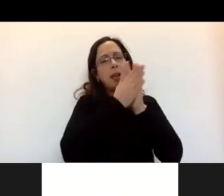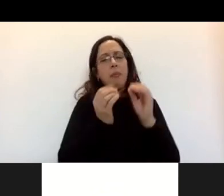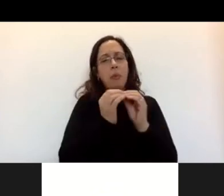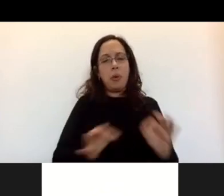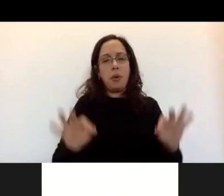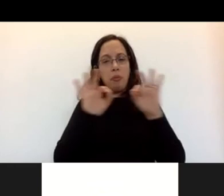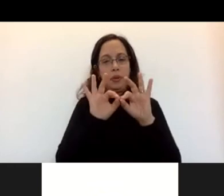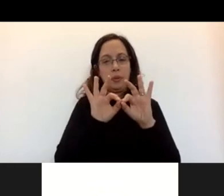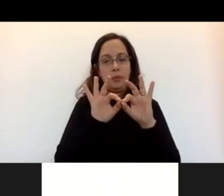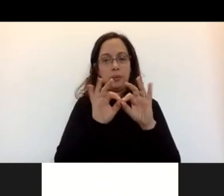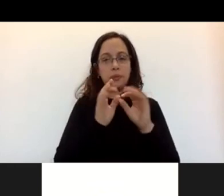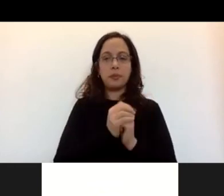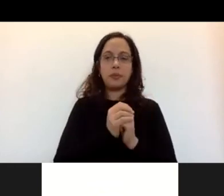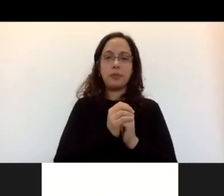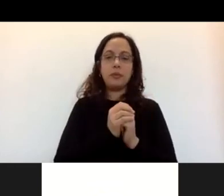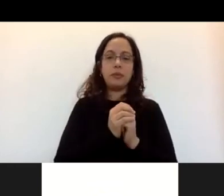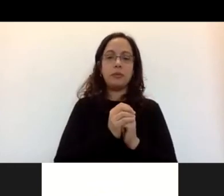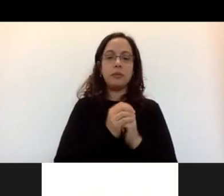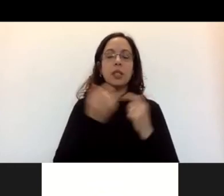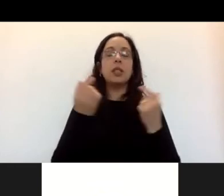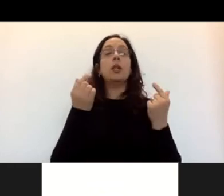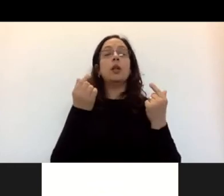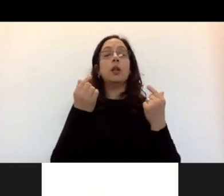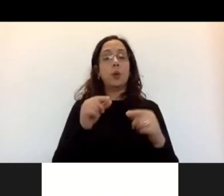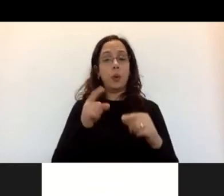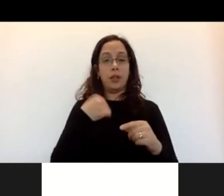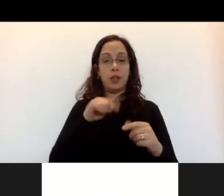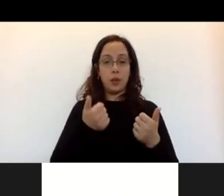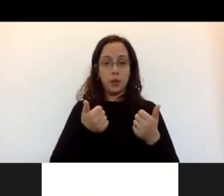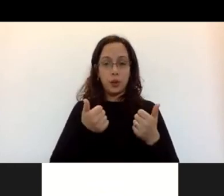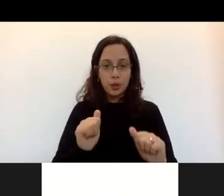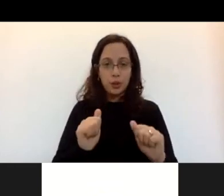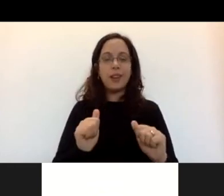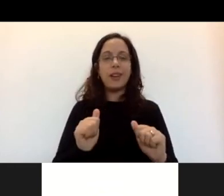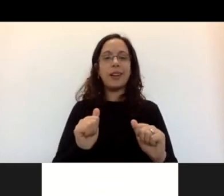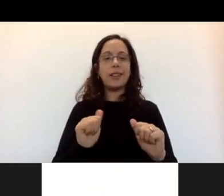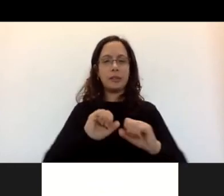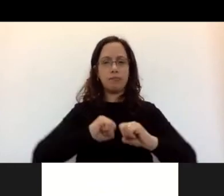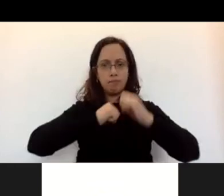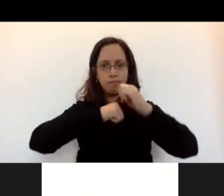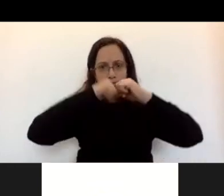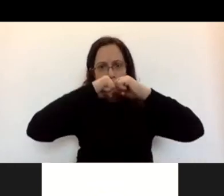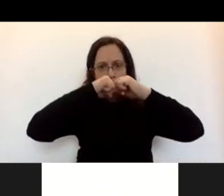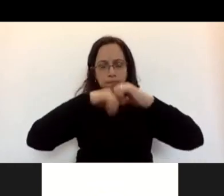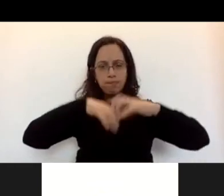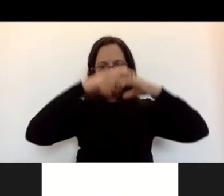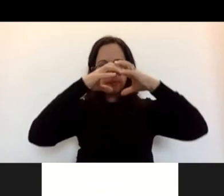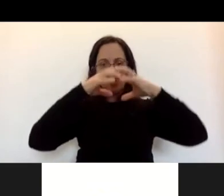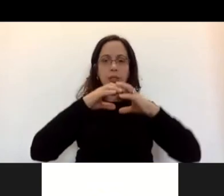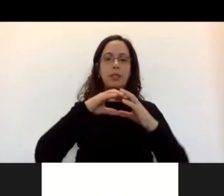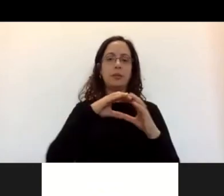when you are constructing a sectarian politic it becomes sectarianism becomes important to people